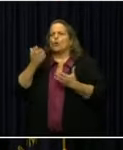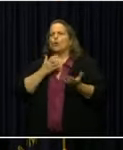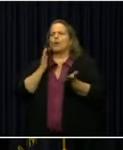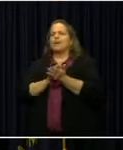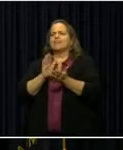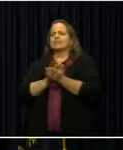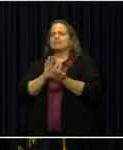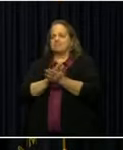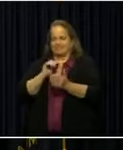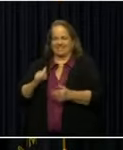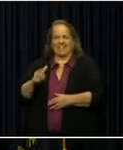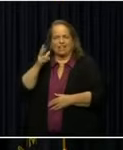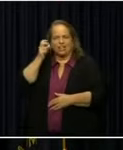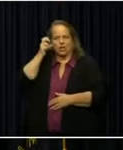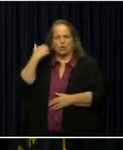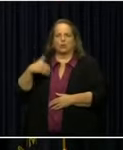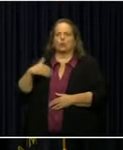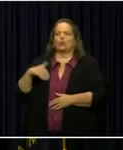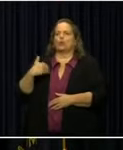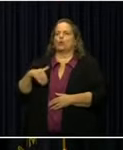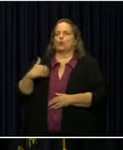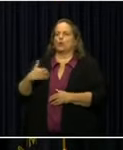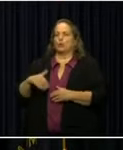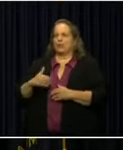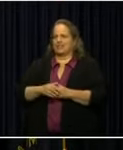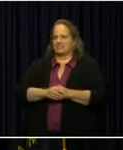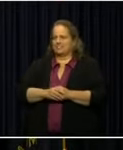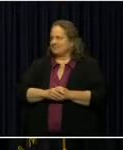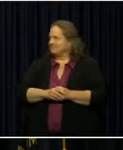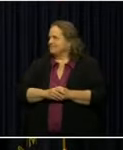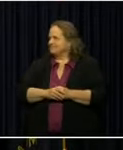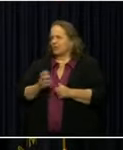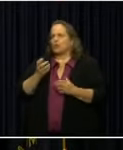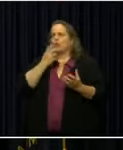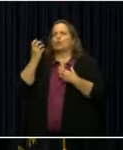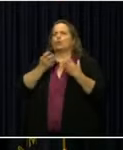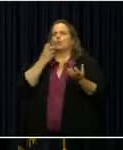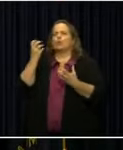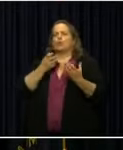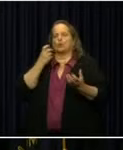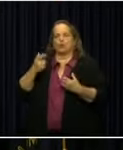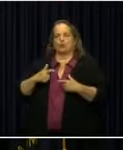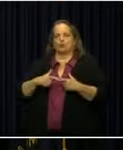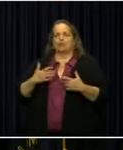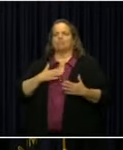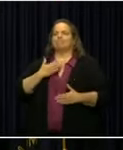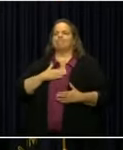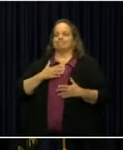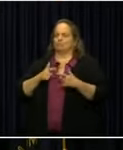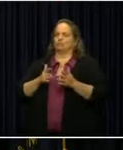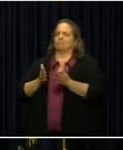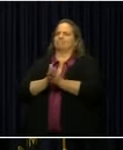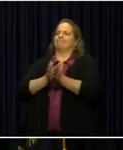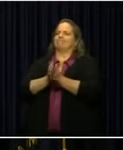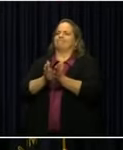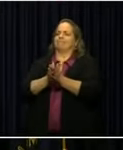CARED ABOUT EACH OTHER, AS WE HAVE MODELED KINDNESS AND REALIZE THAT THIS IS A TEST OF